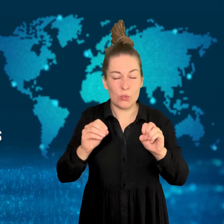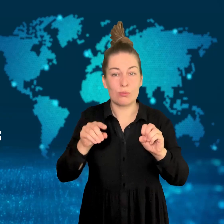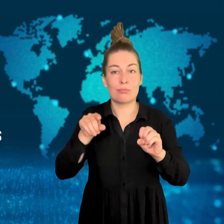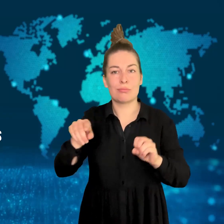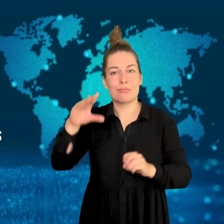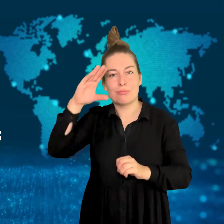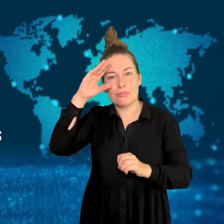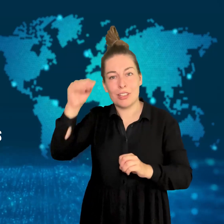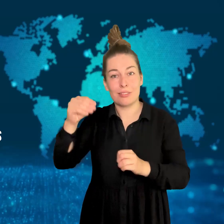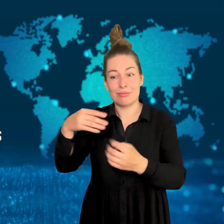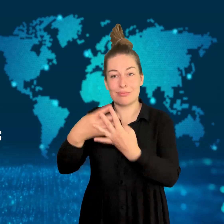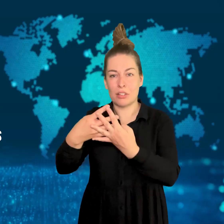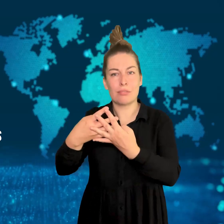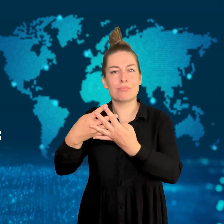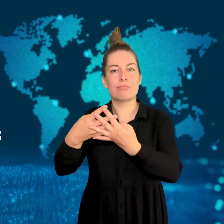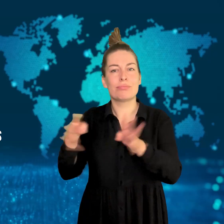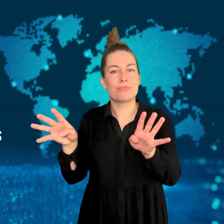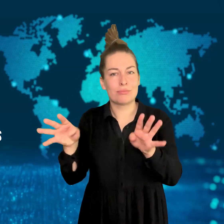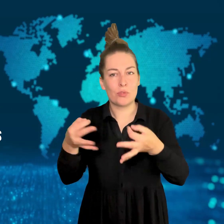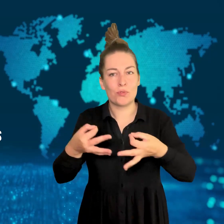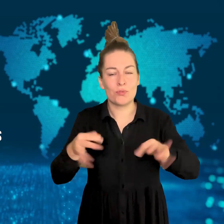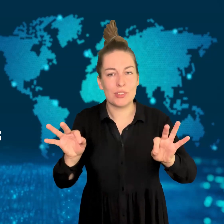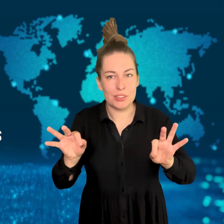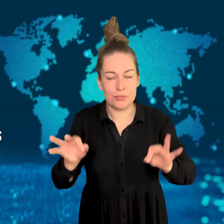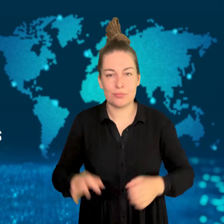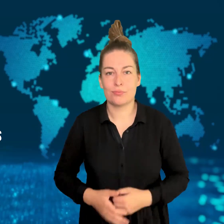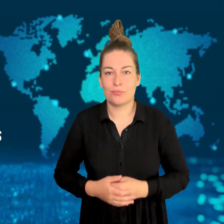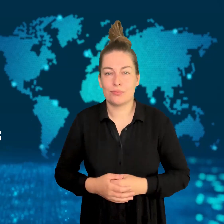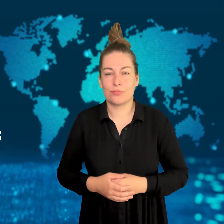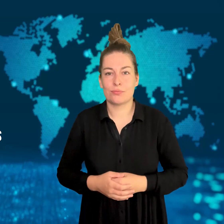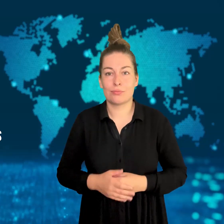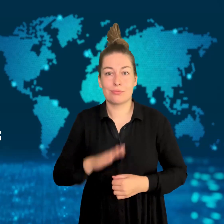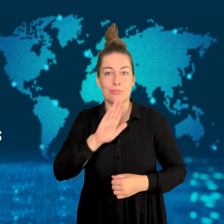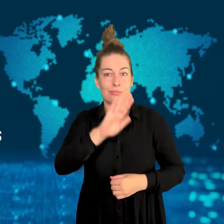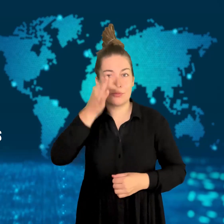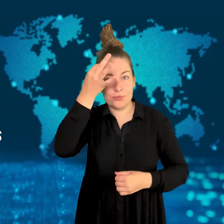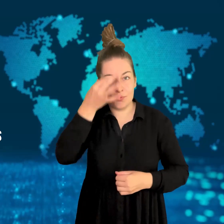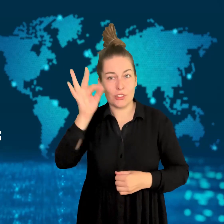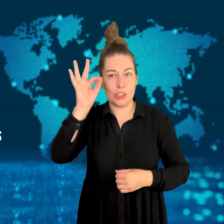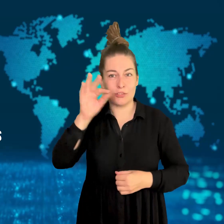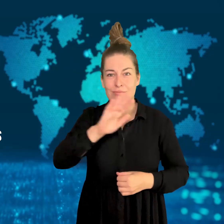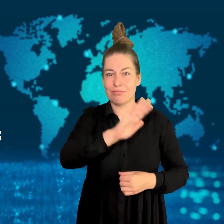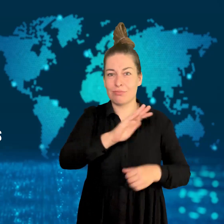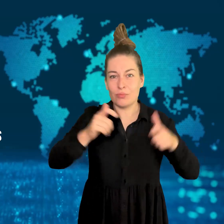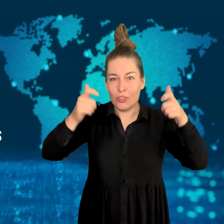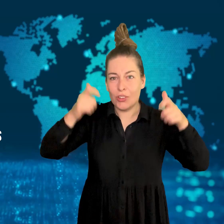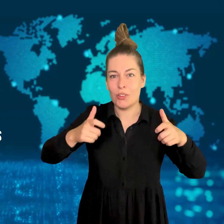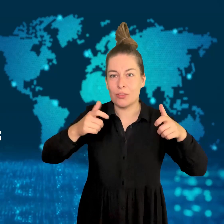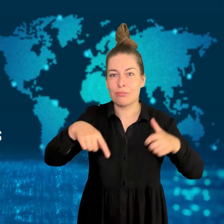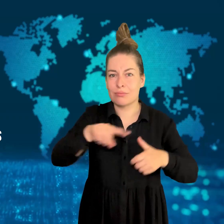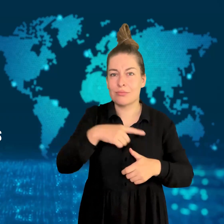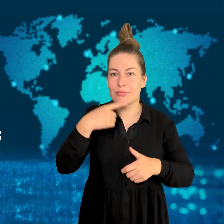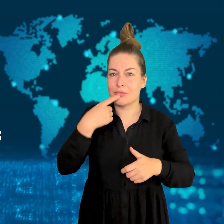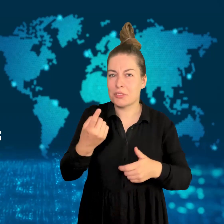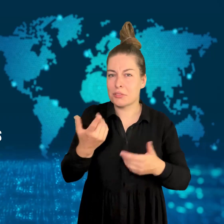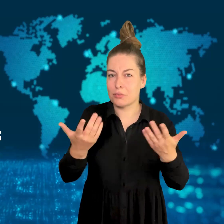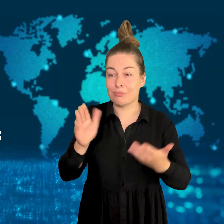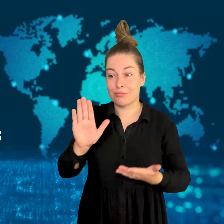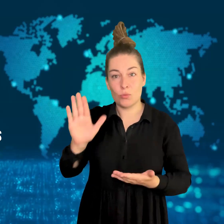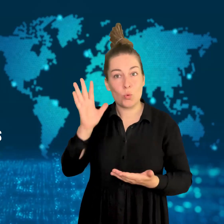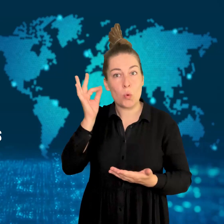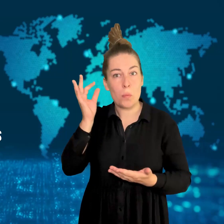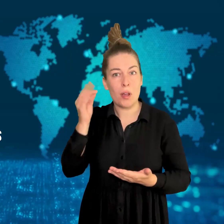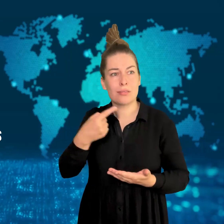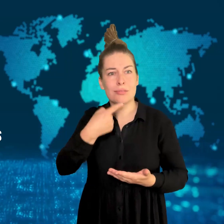At that point, the man was released. According to French prosecutors,